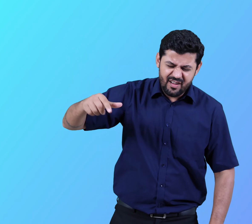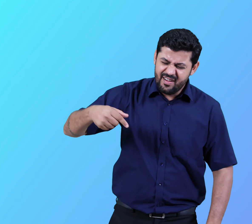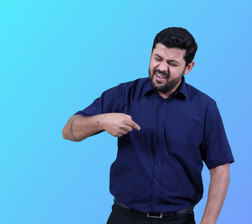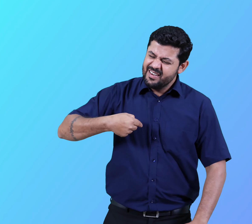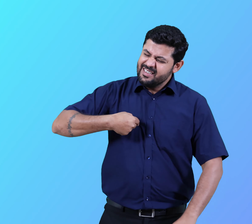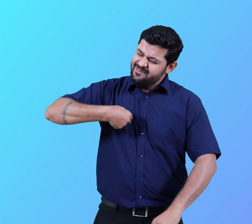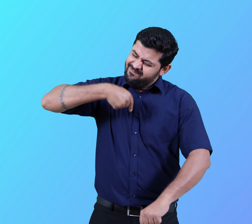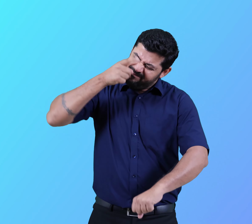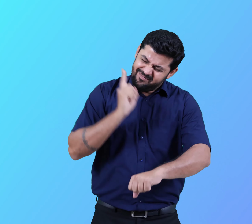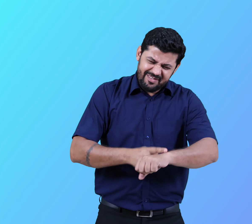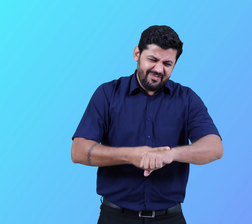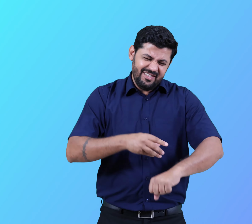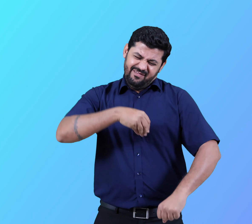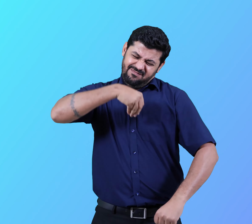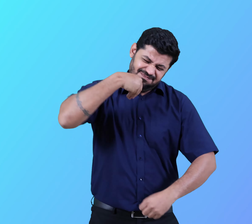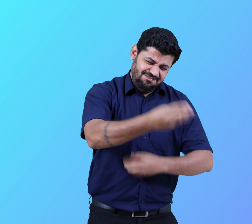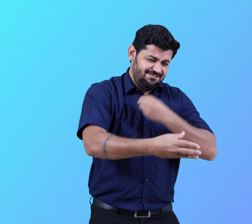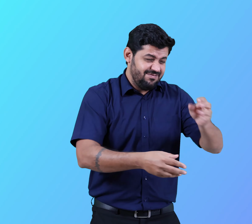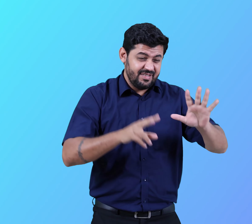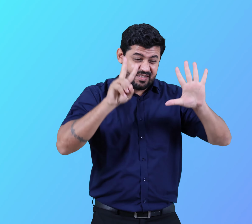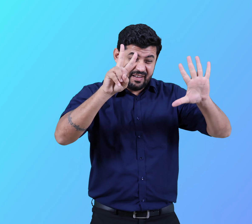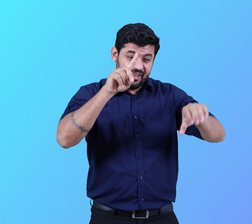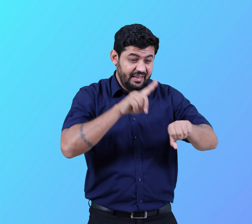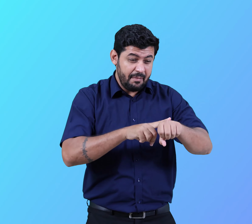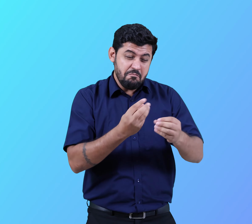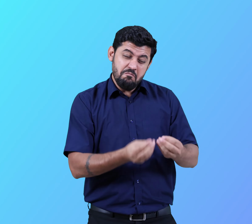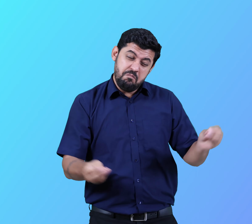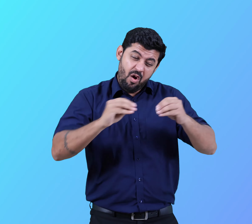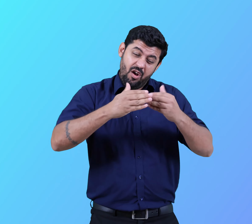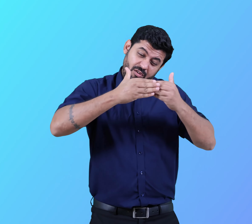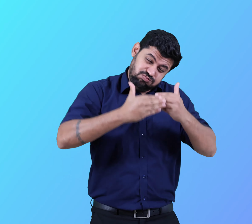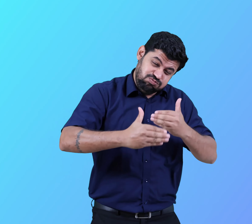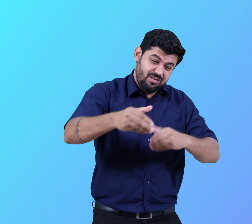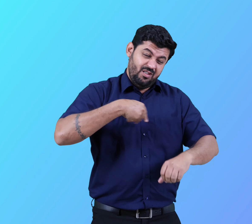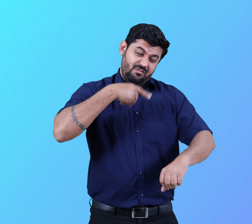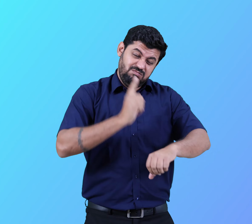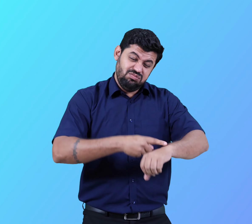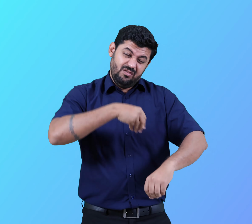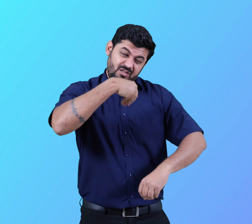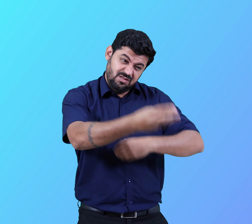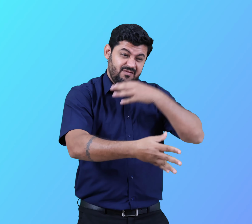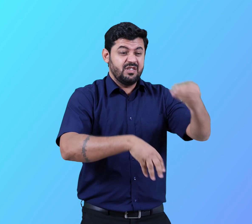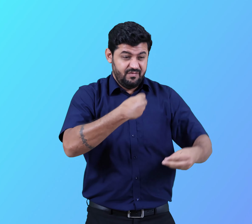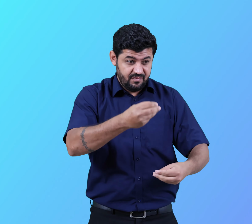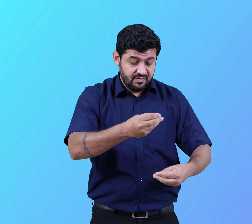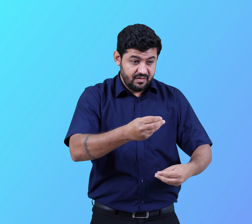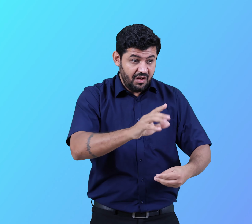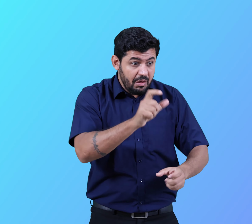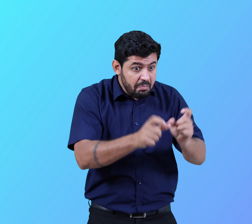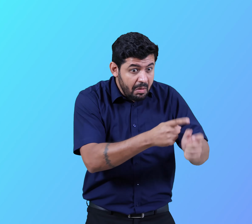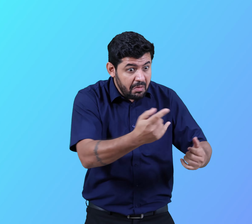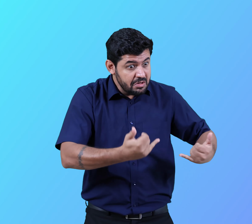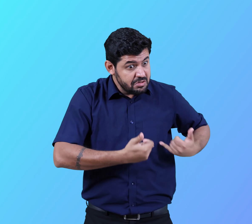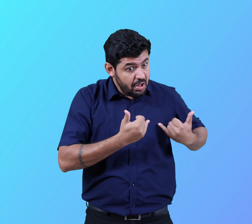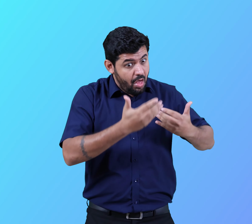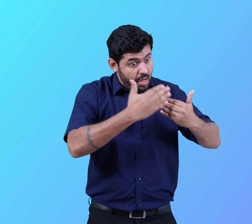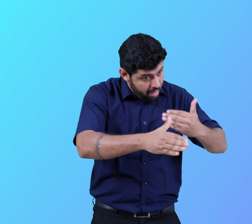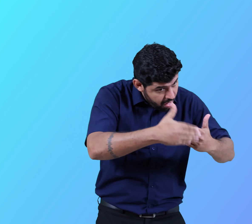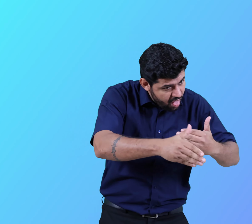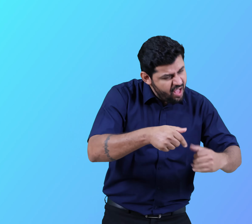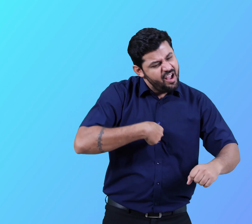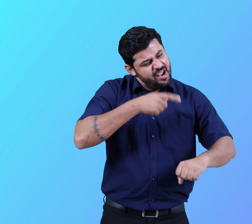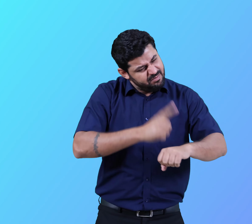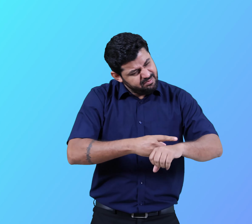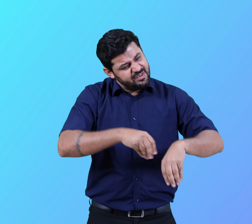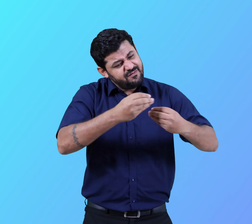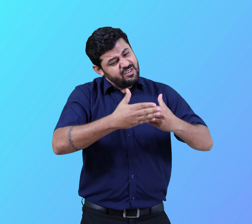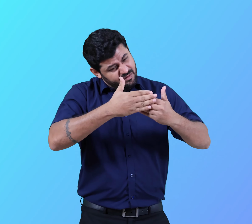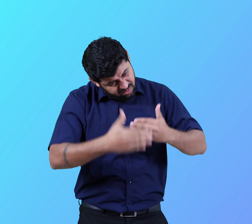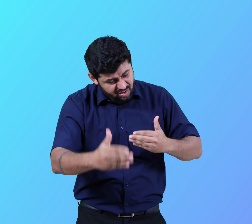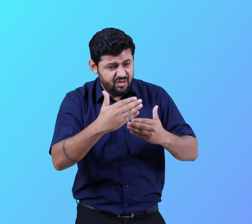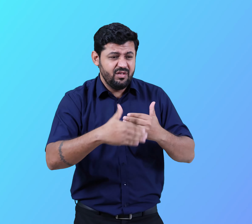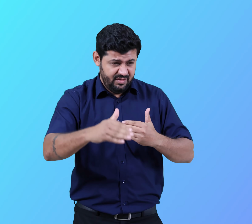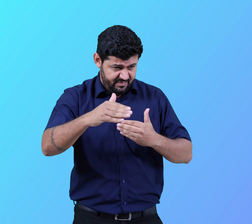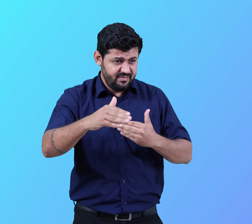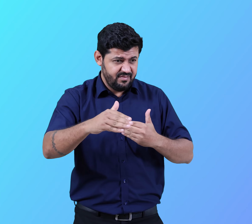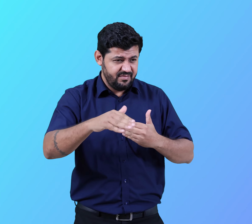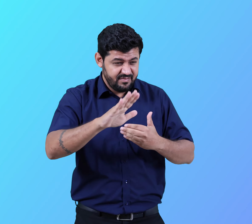I will really show my anger! I—yes, I myself— will punish you seven times for your sins.